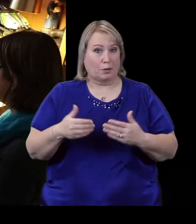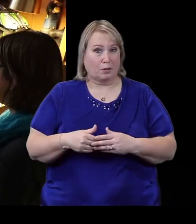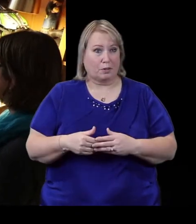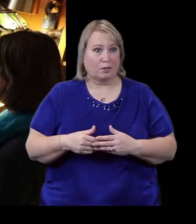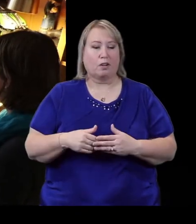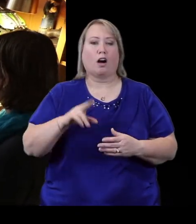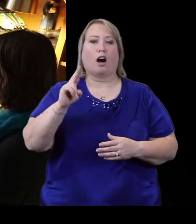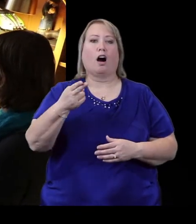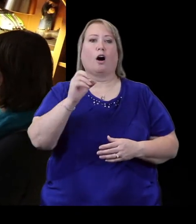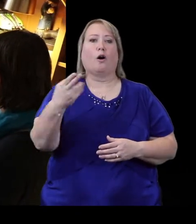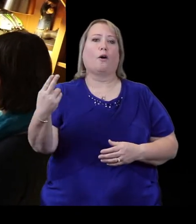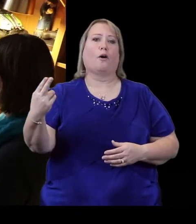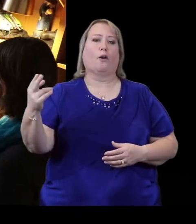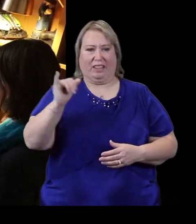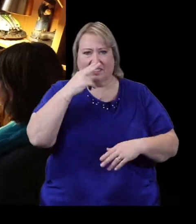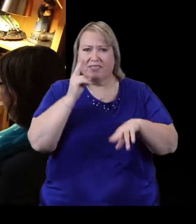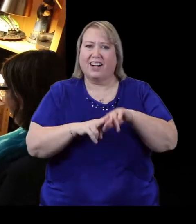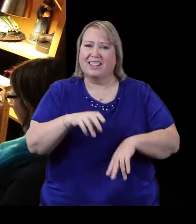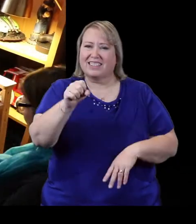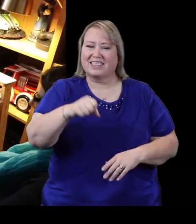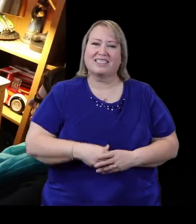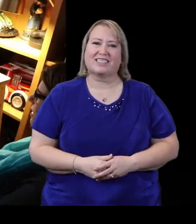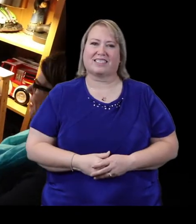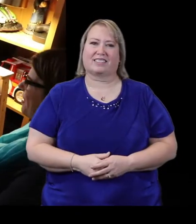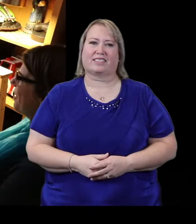That's fun. Whoa. Uh oh.